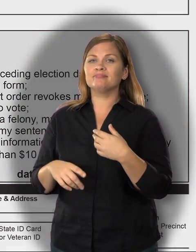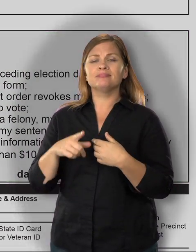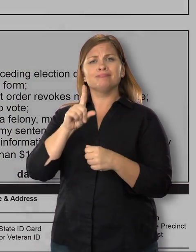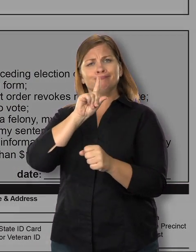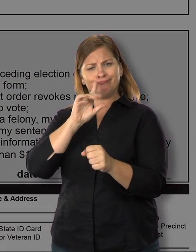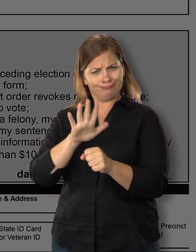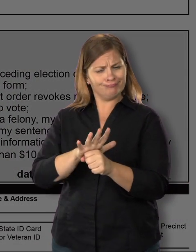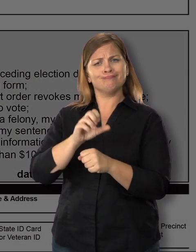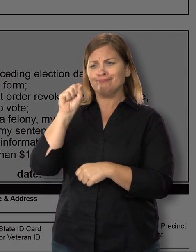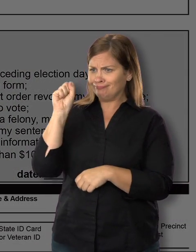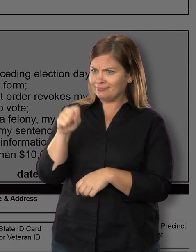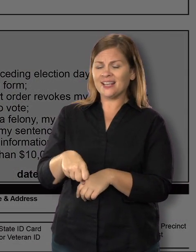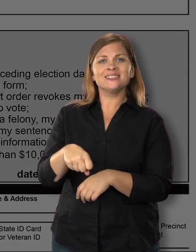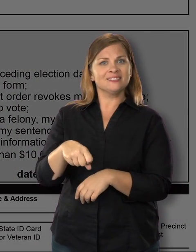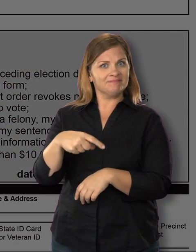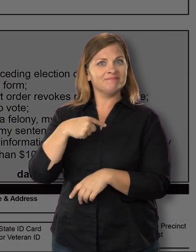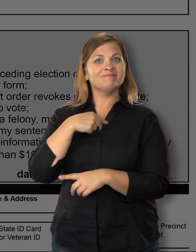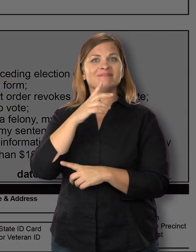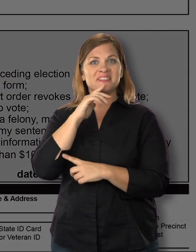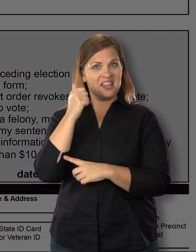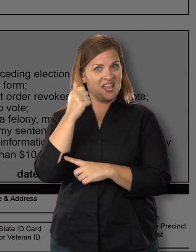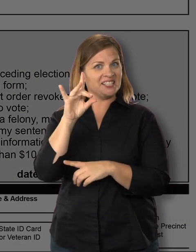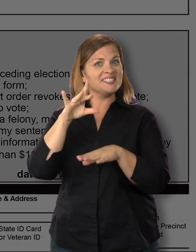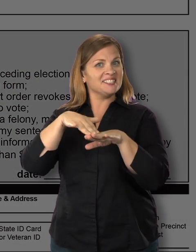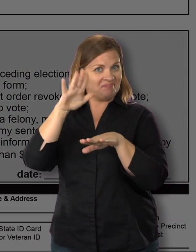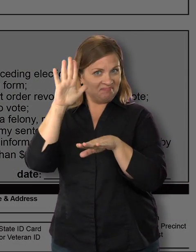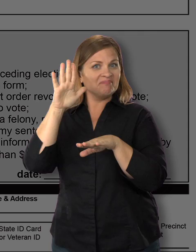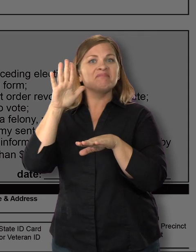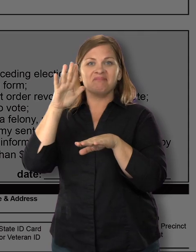It says, I certify that I: